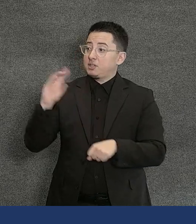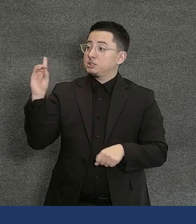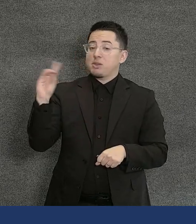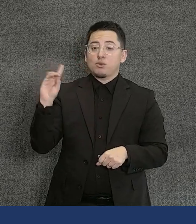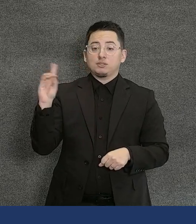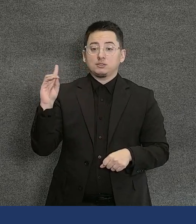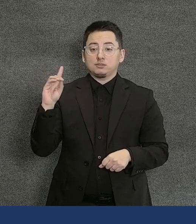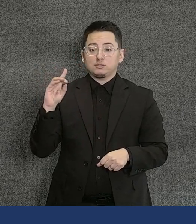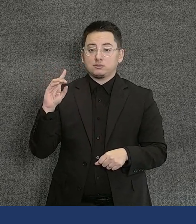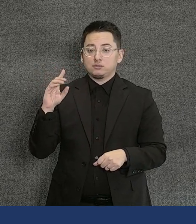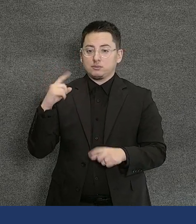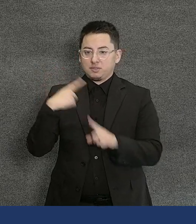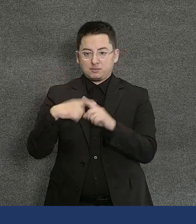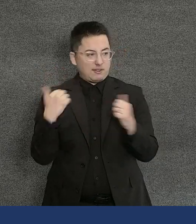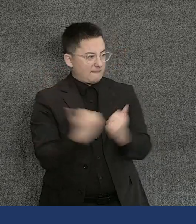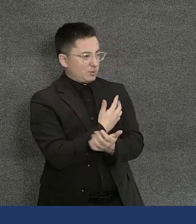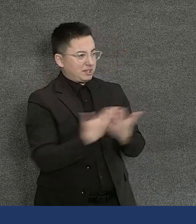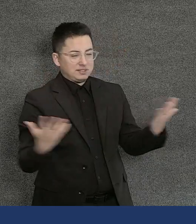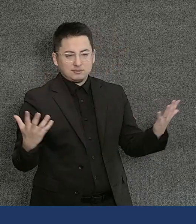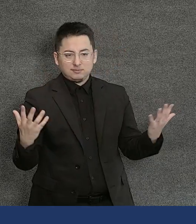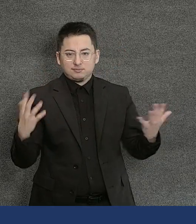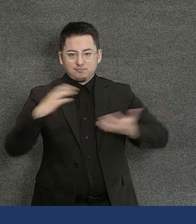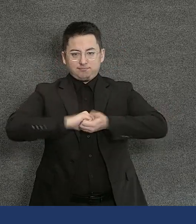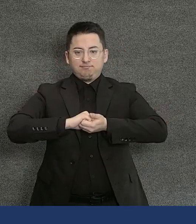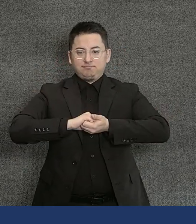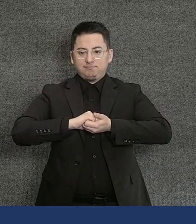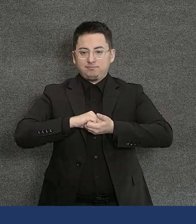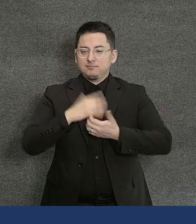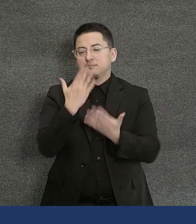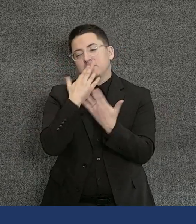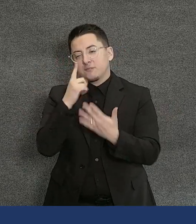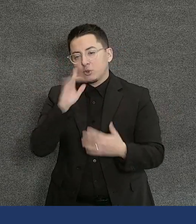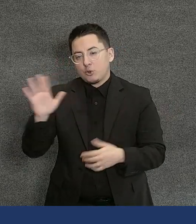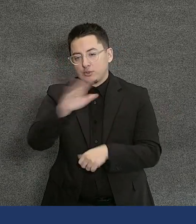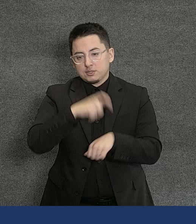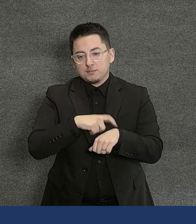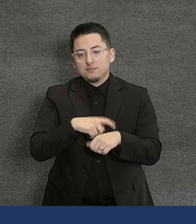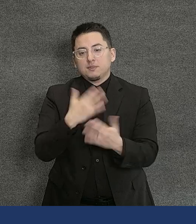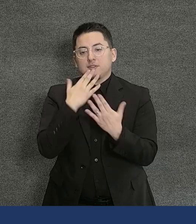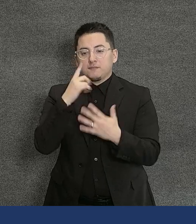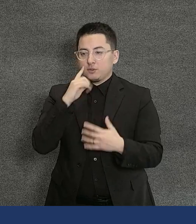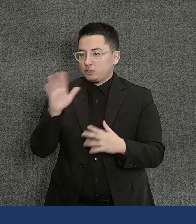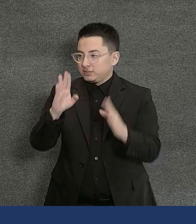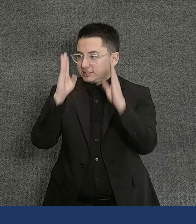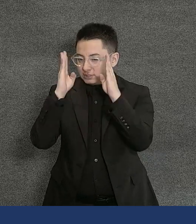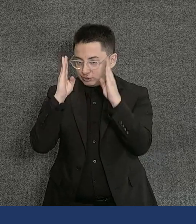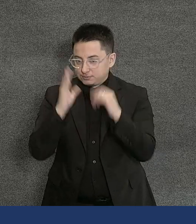So I want to thank you for your time and for your attention. There's more work that we can be doing. There's no question about that.